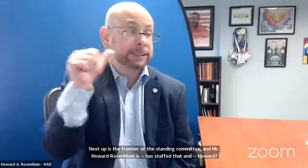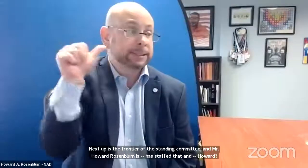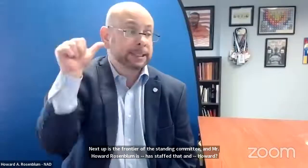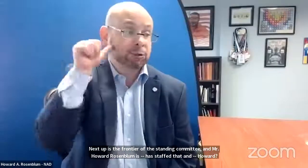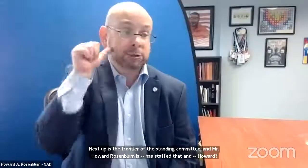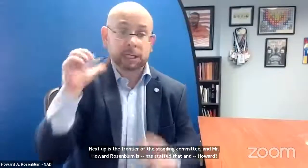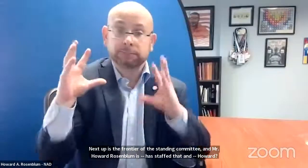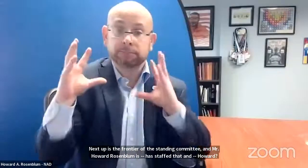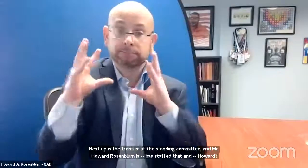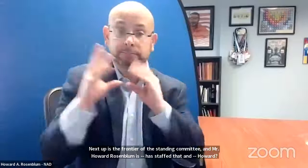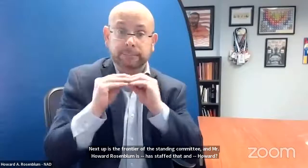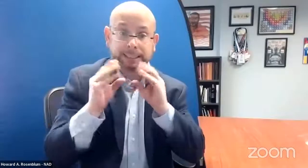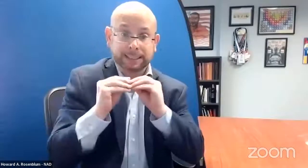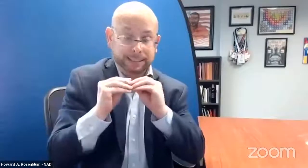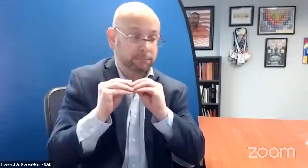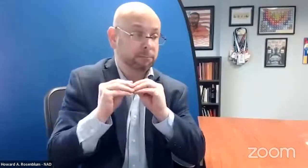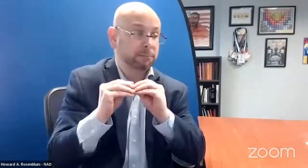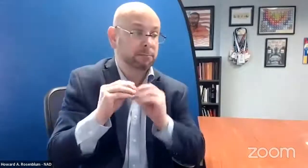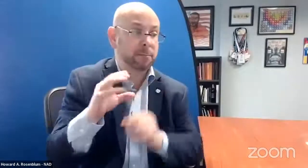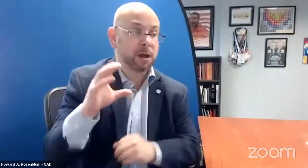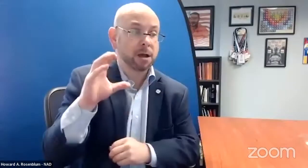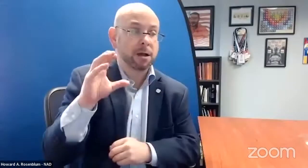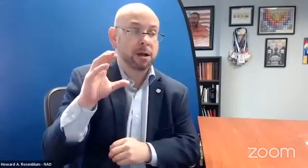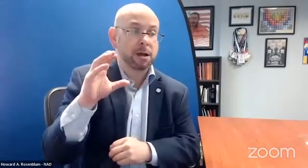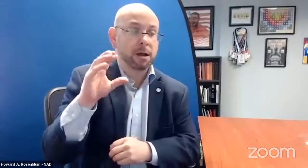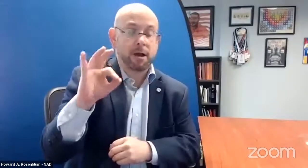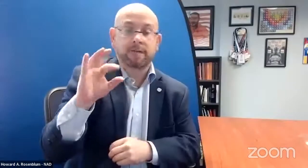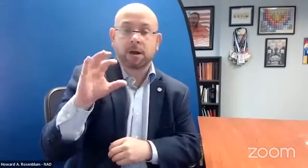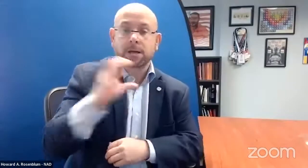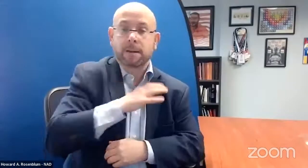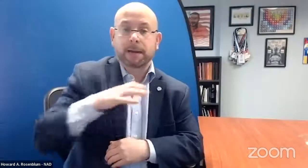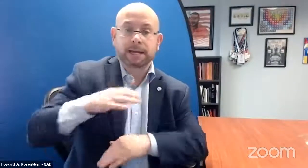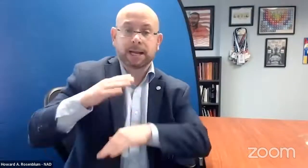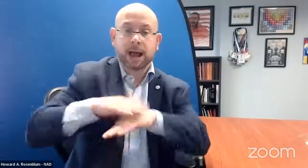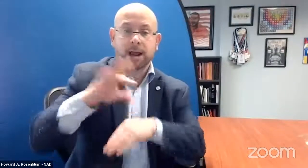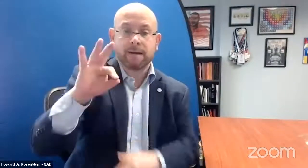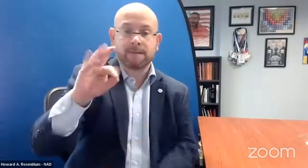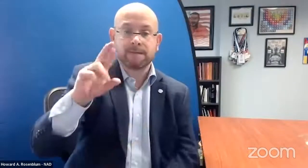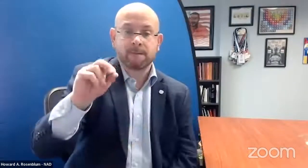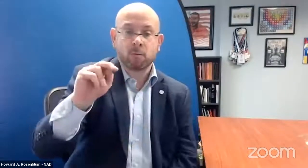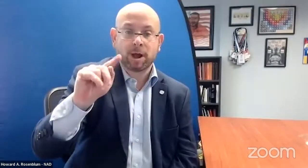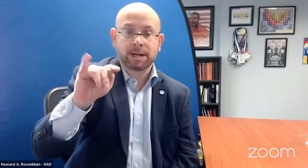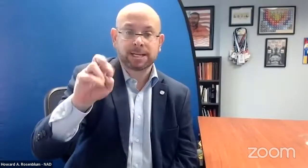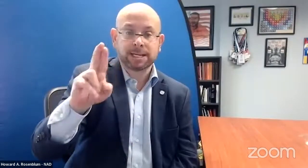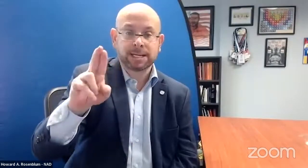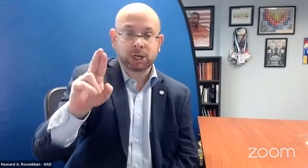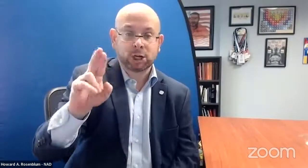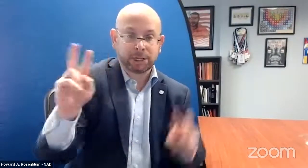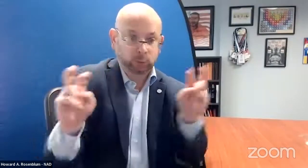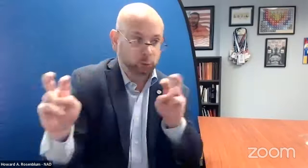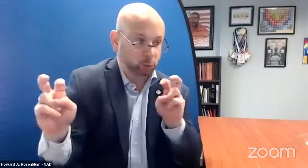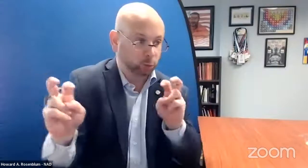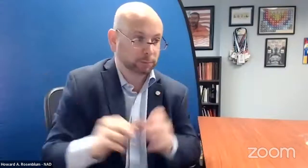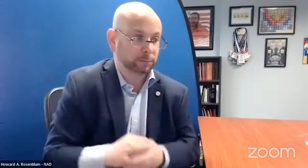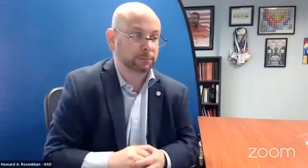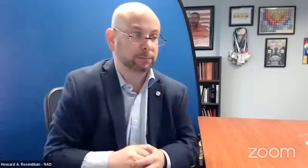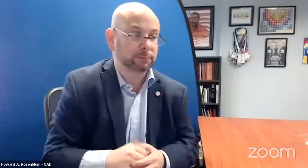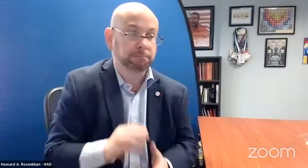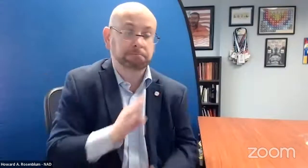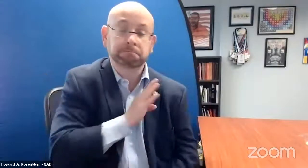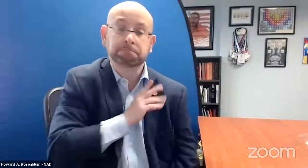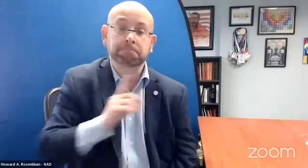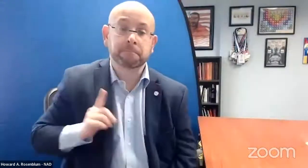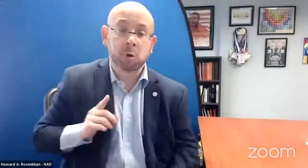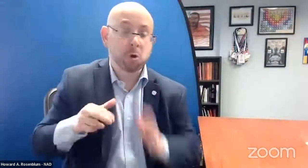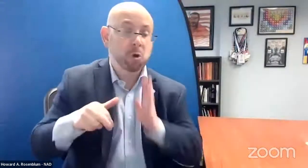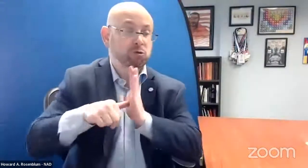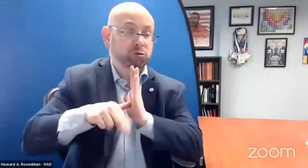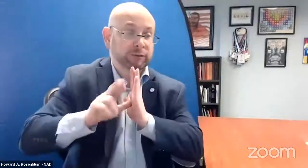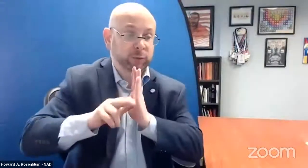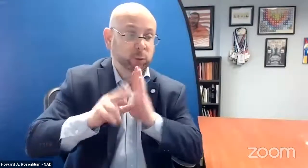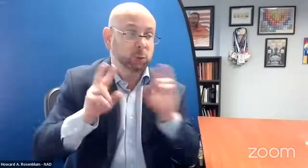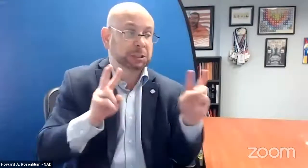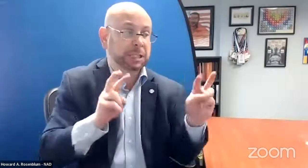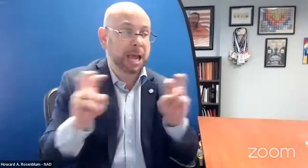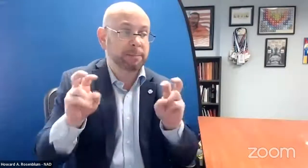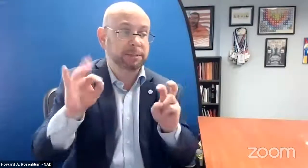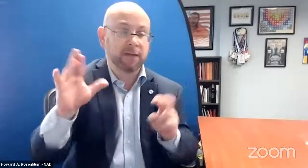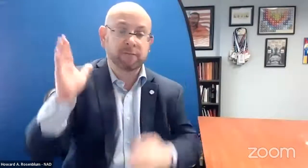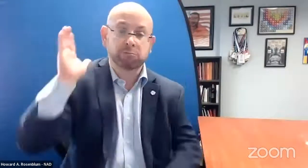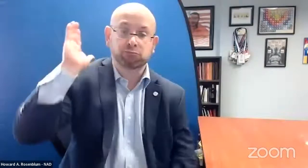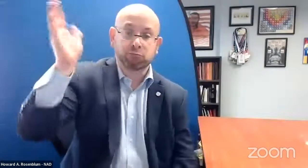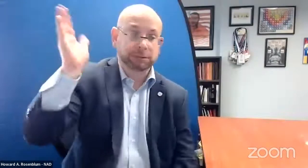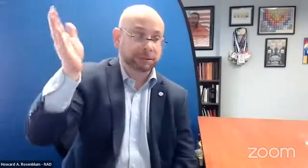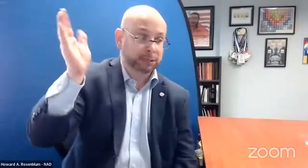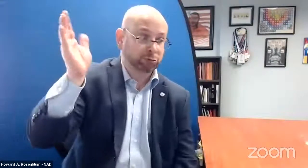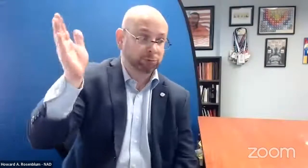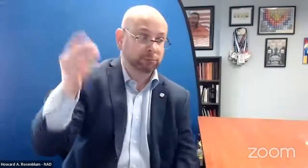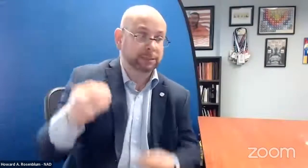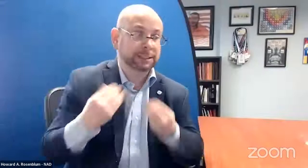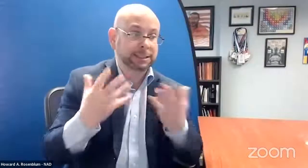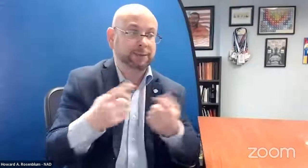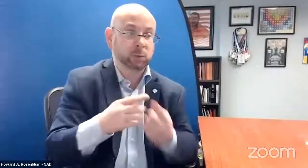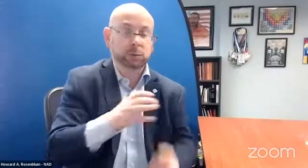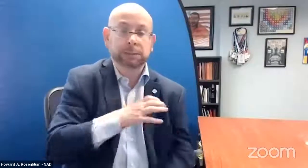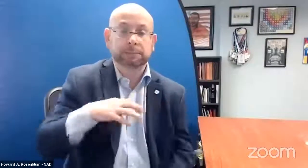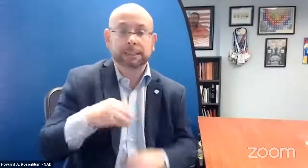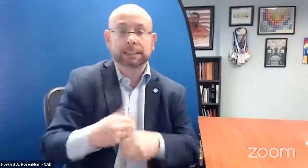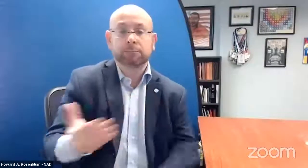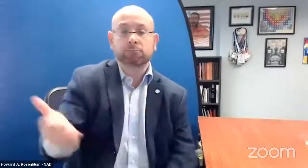Yesterday, the Committee on Frontier Issues met and at that time, the Board reviewed topics